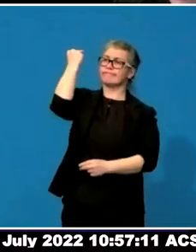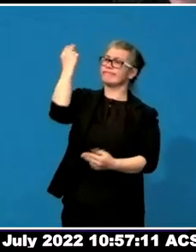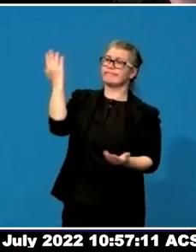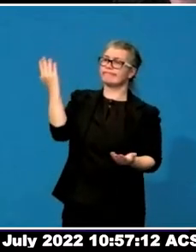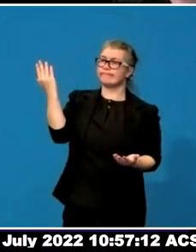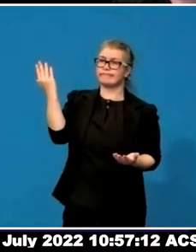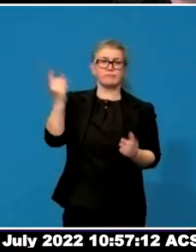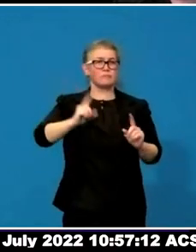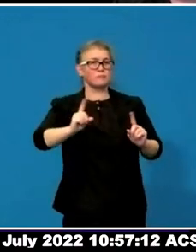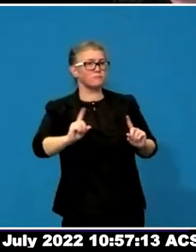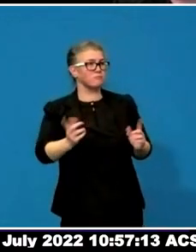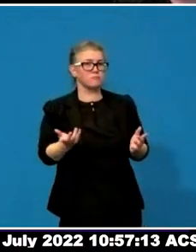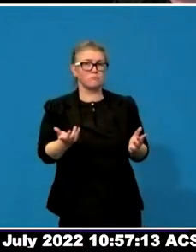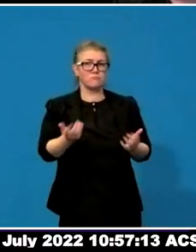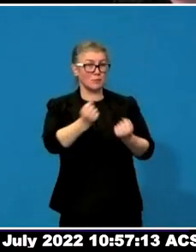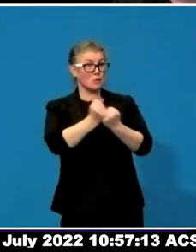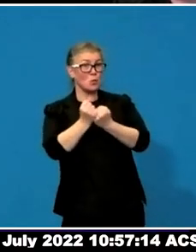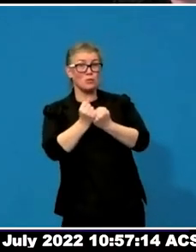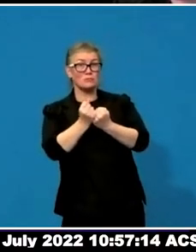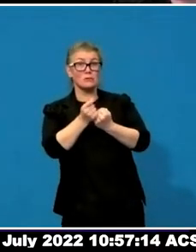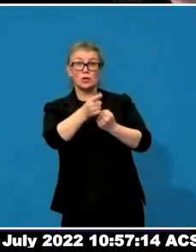support her do not have the patience to work with her.